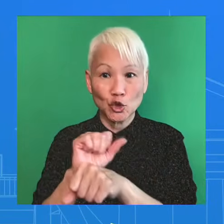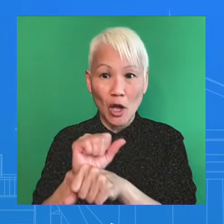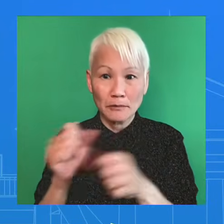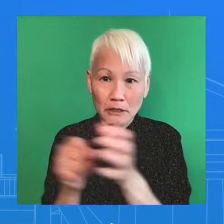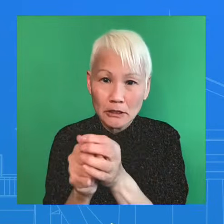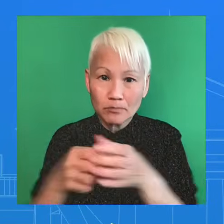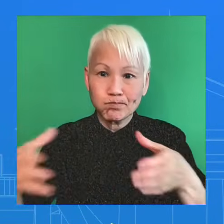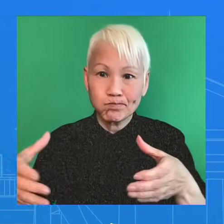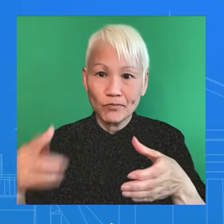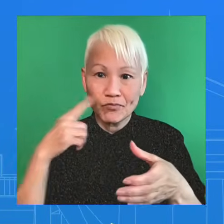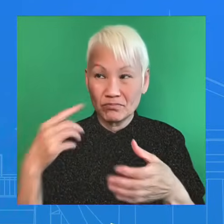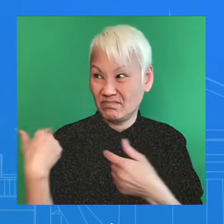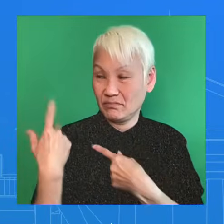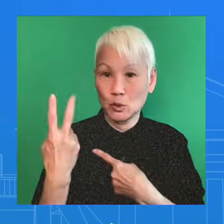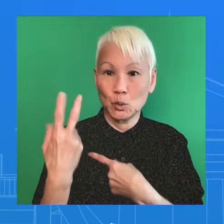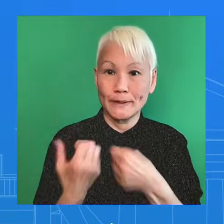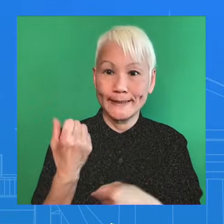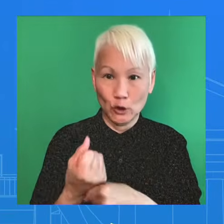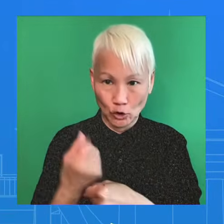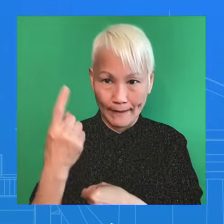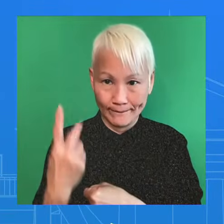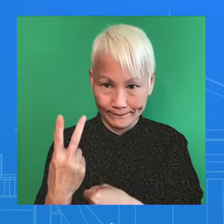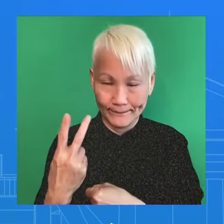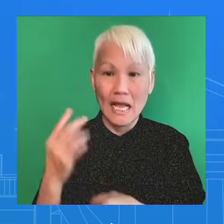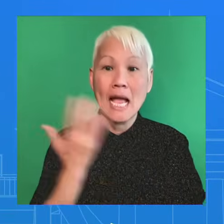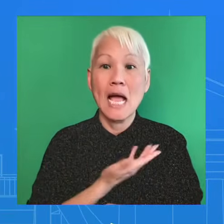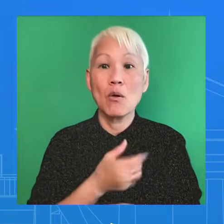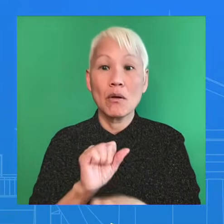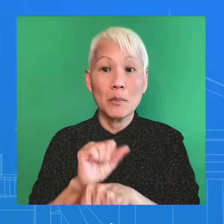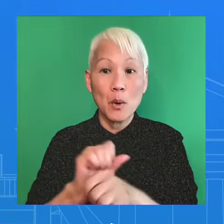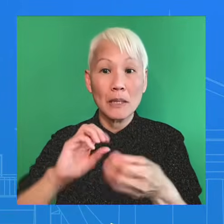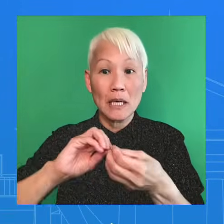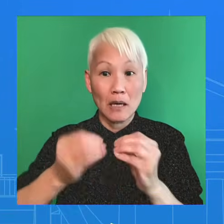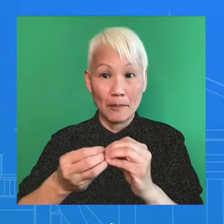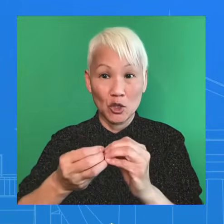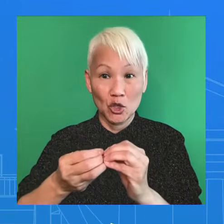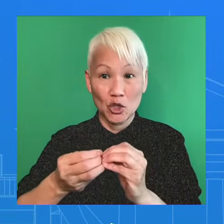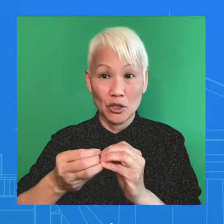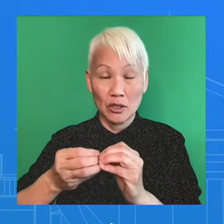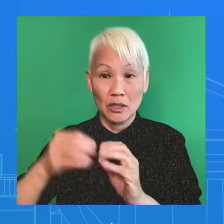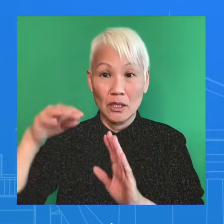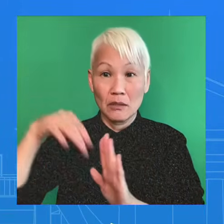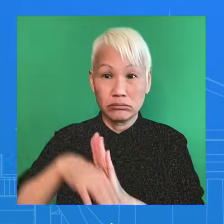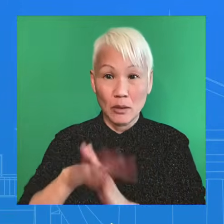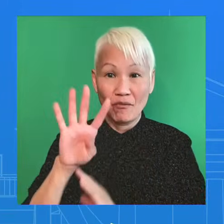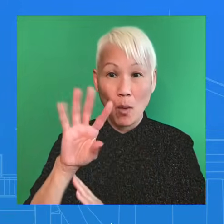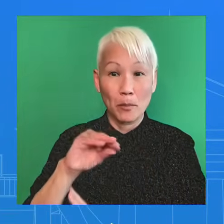being below 4 percent for nearly a year and a half, an annual inflation falling now for 11 months in a row,